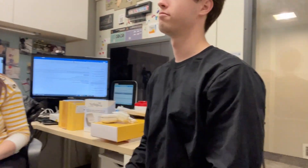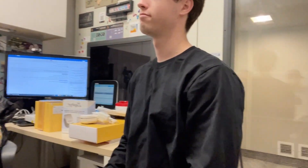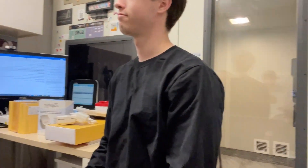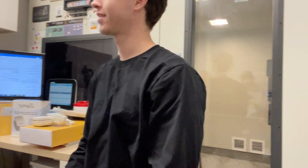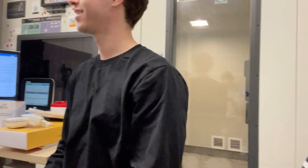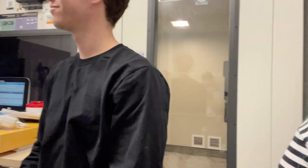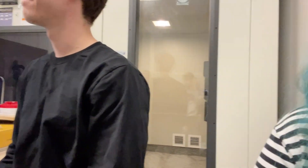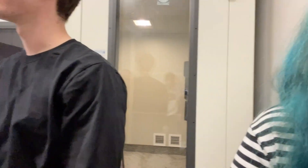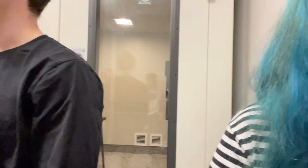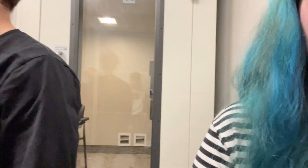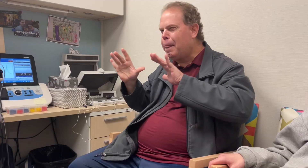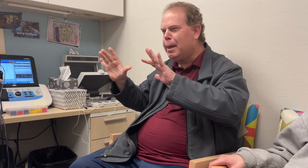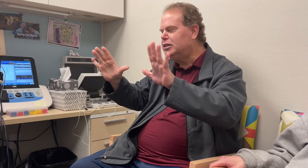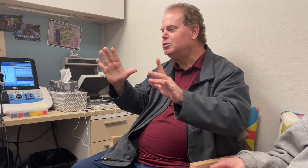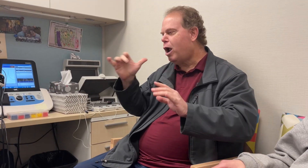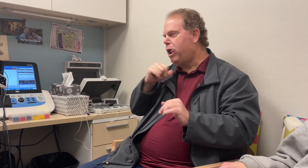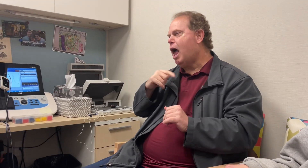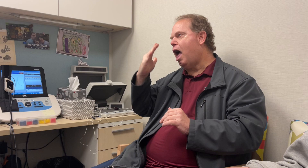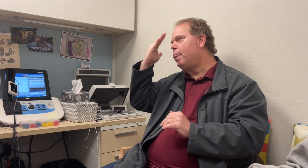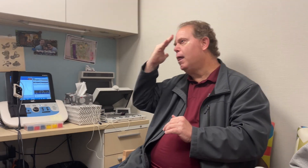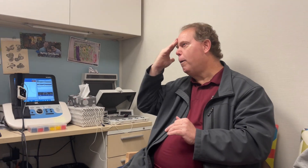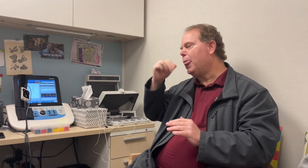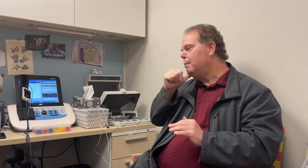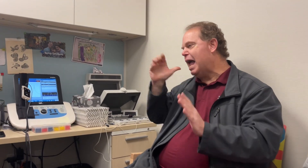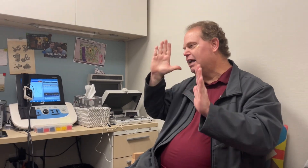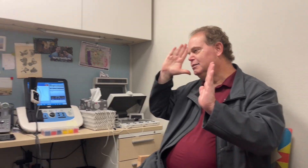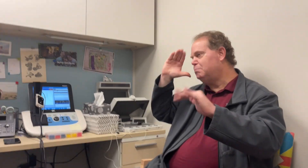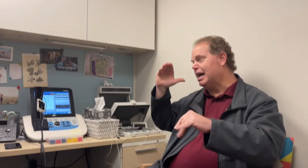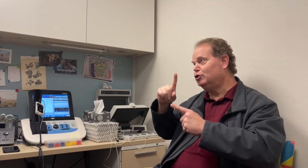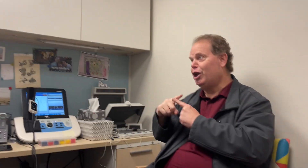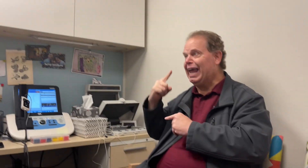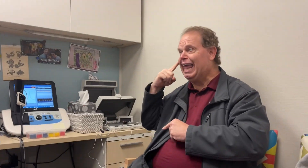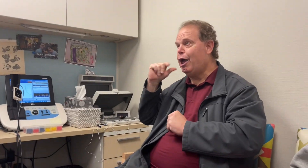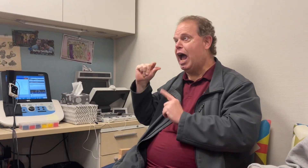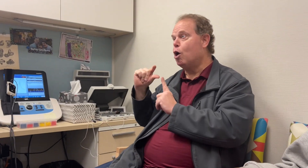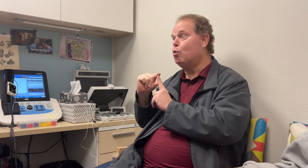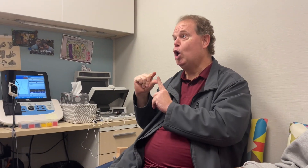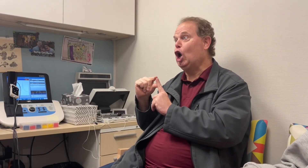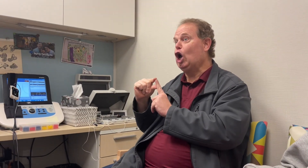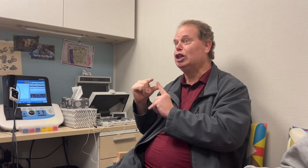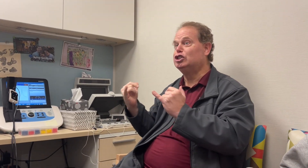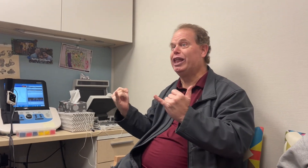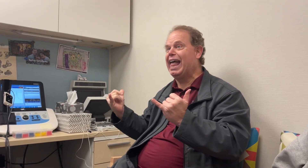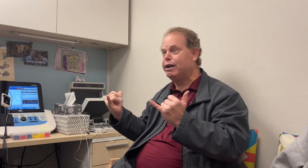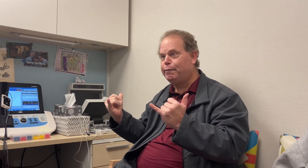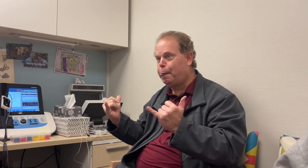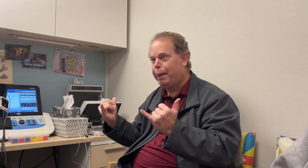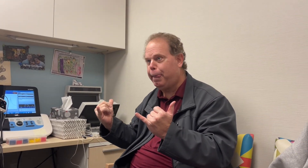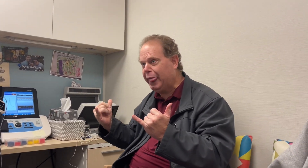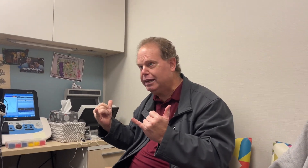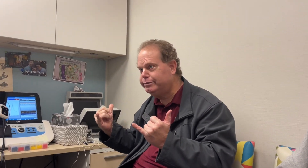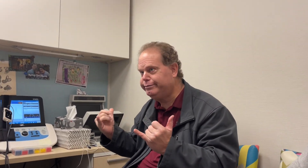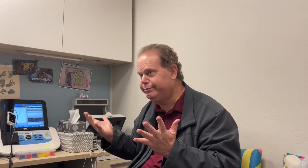totally fine um their experiences too so I know kind of what to expect I'm not I'm not expecting to